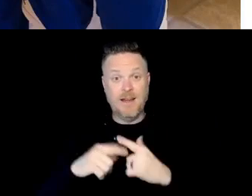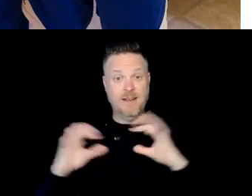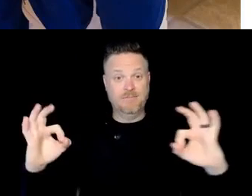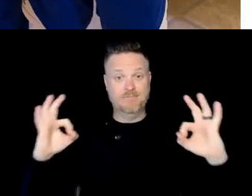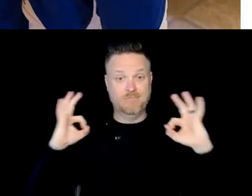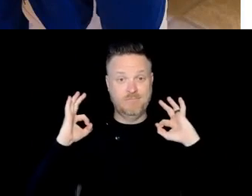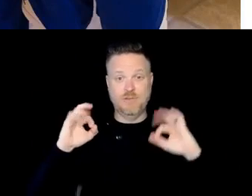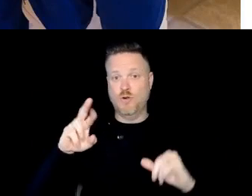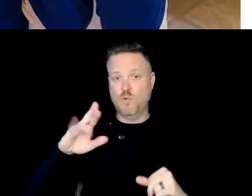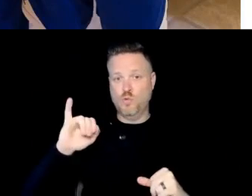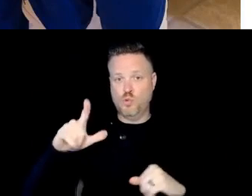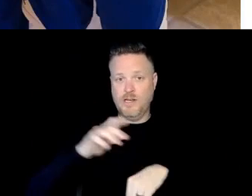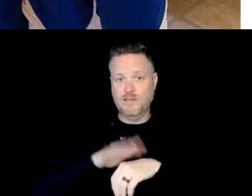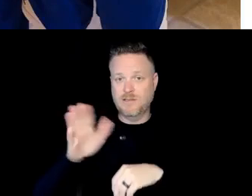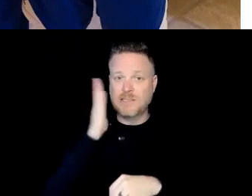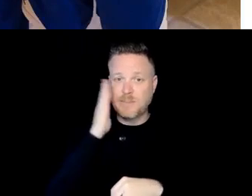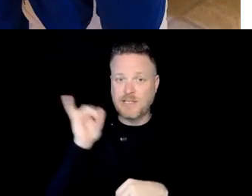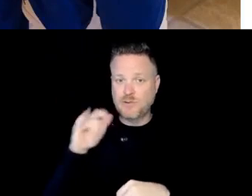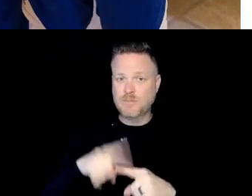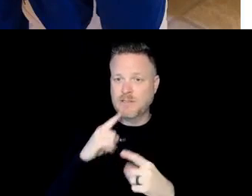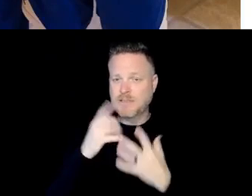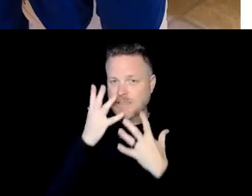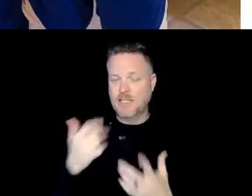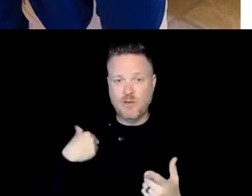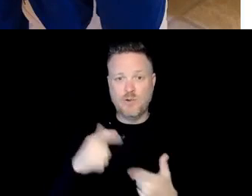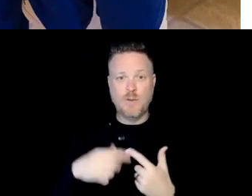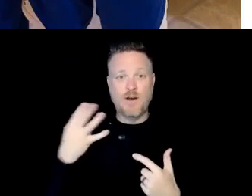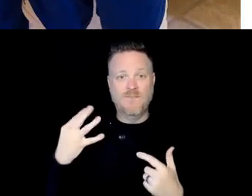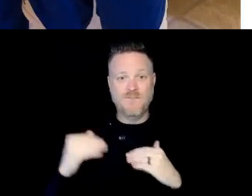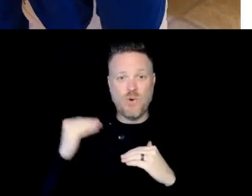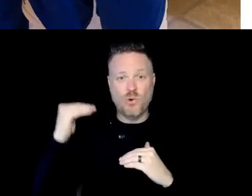The sad thing is, we have a four story house. If anybody wants to buy me a house that's